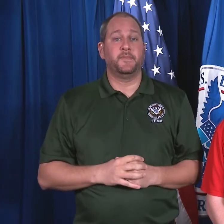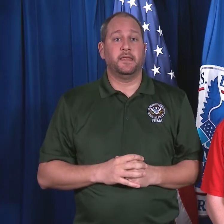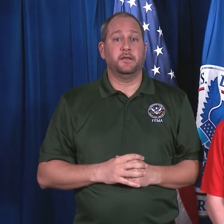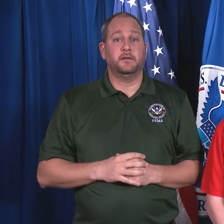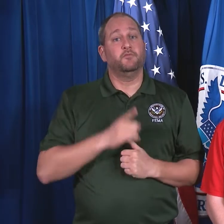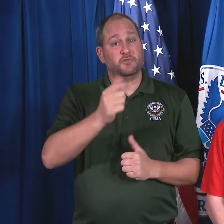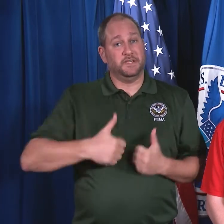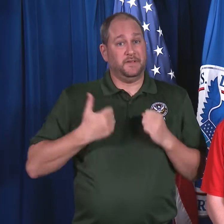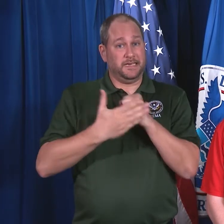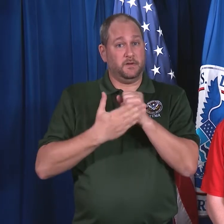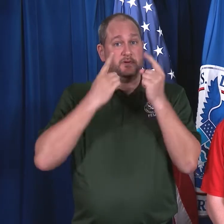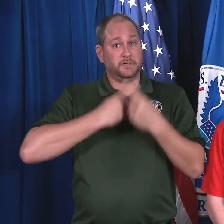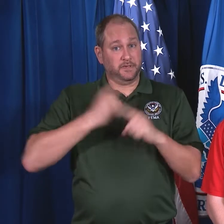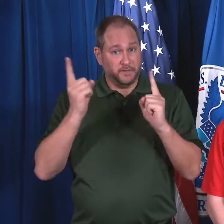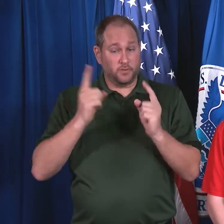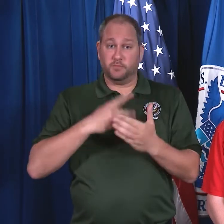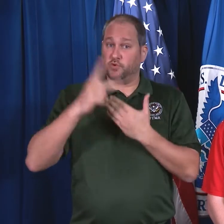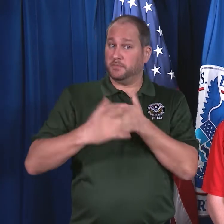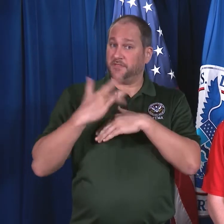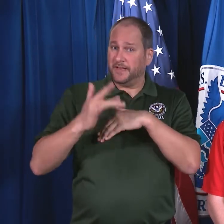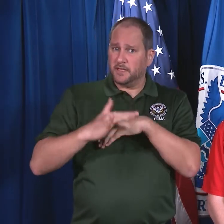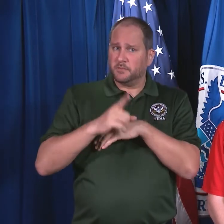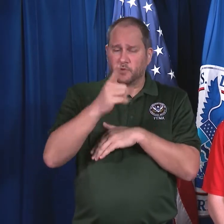If you live in a declared county where this program is available,